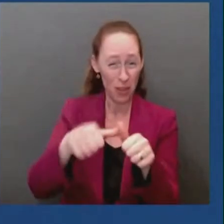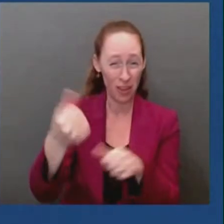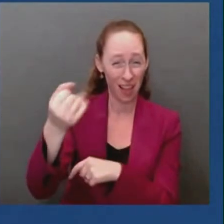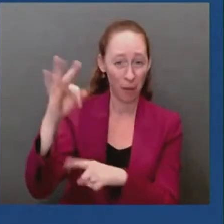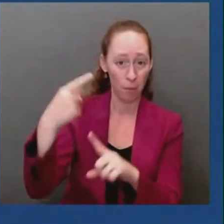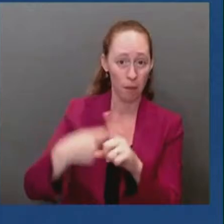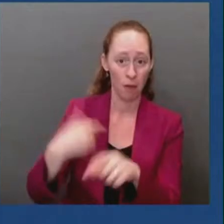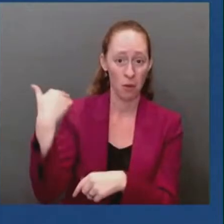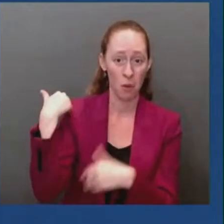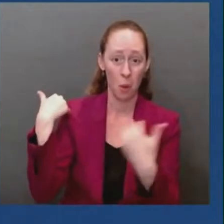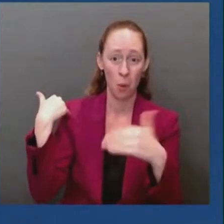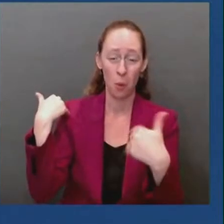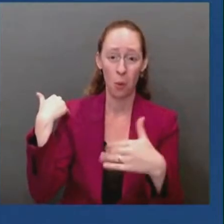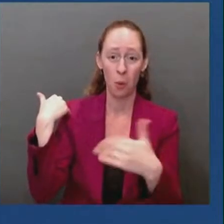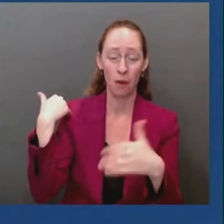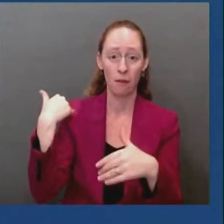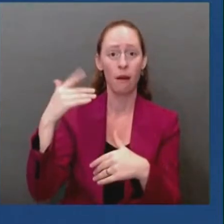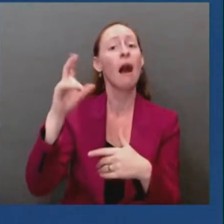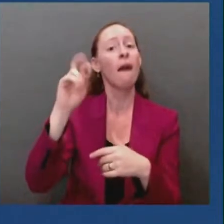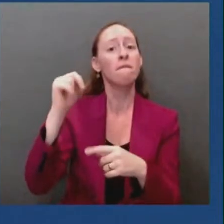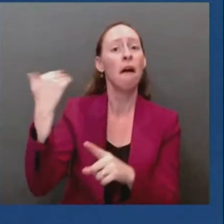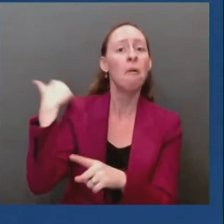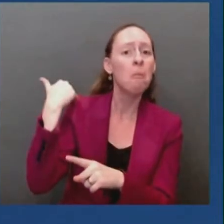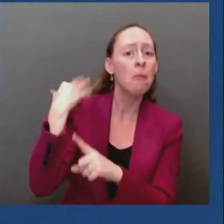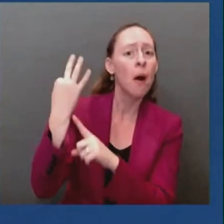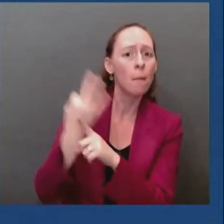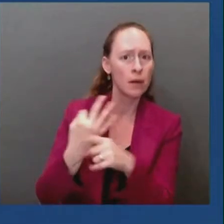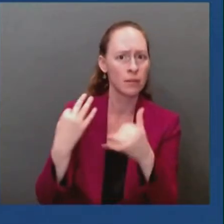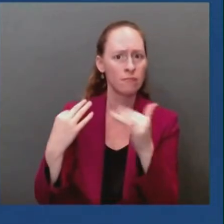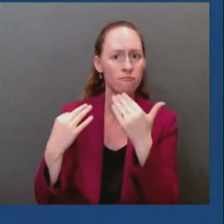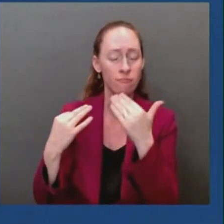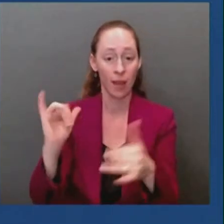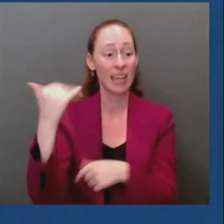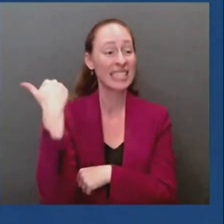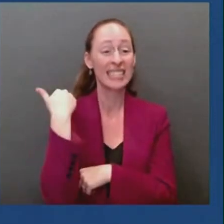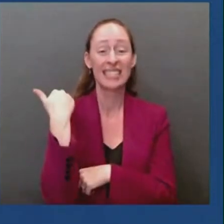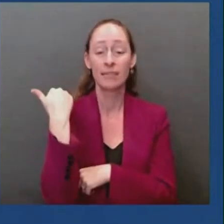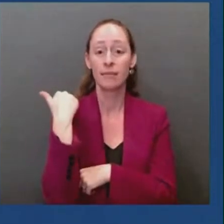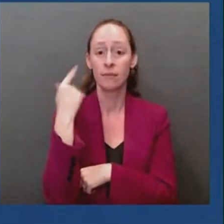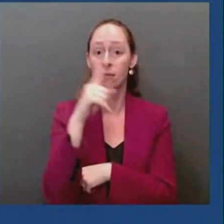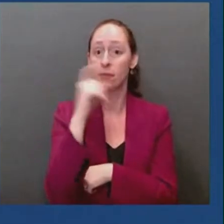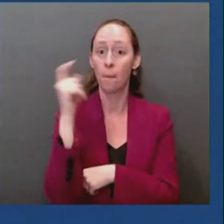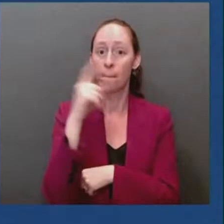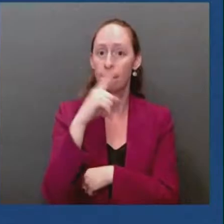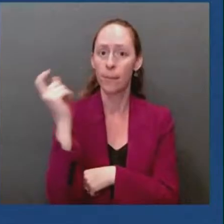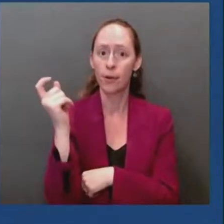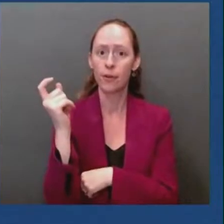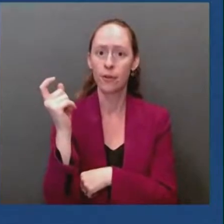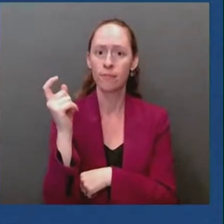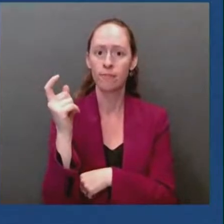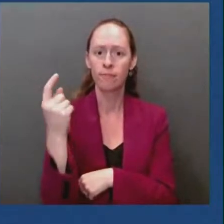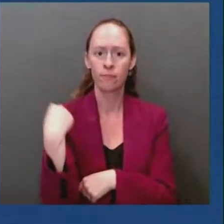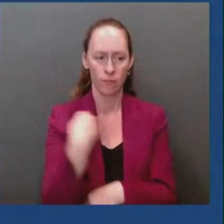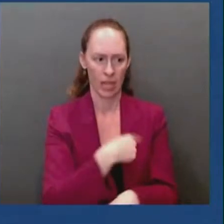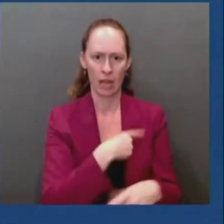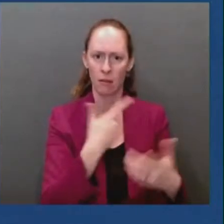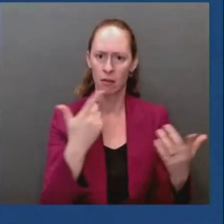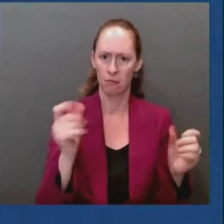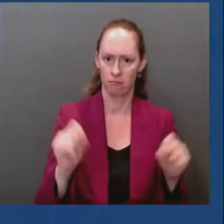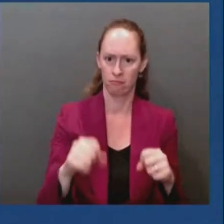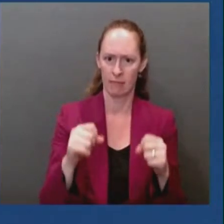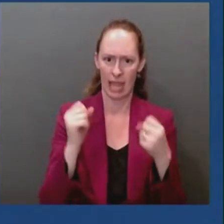OFFICE 19 MONTHS AGO.